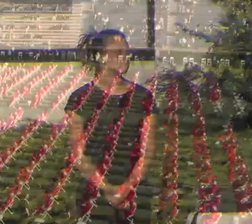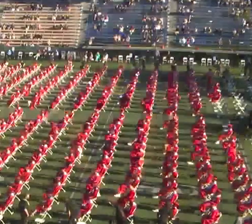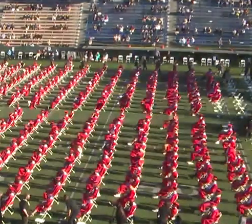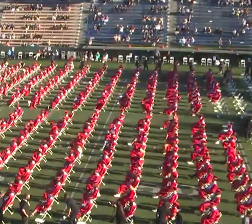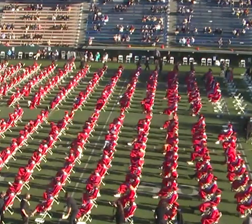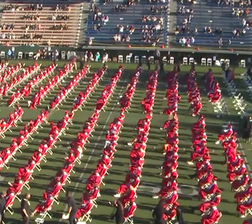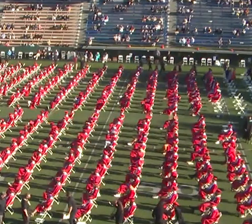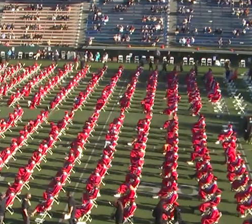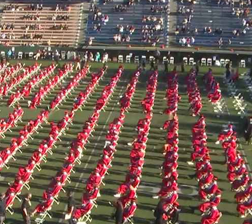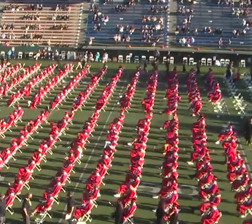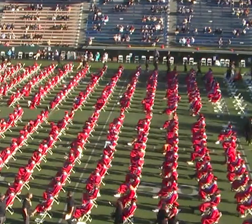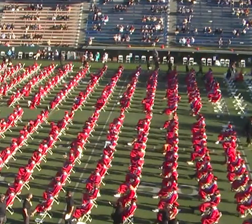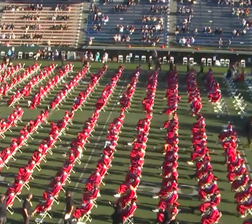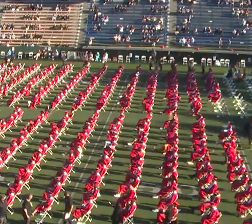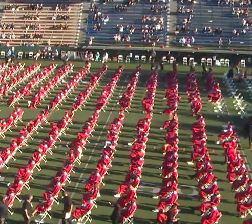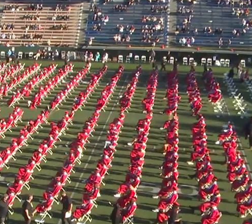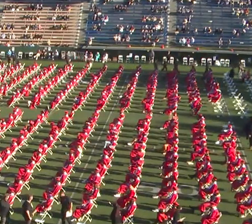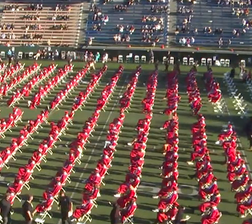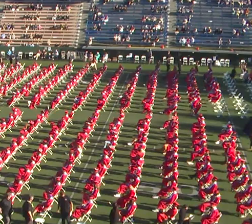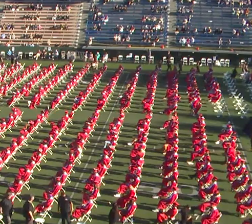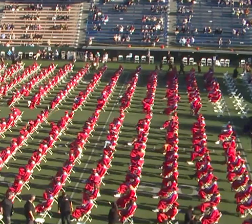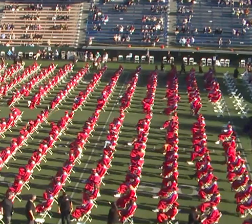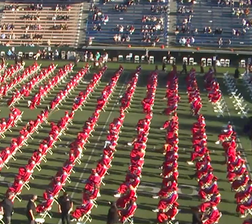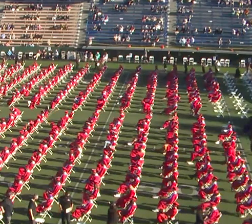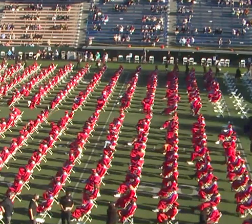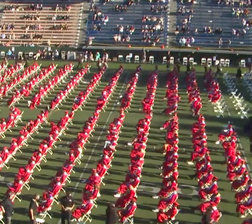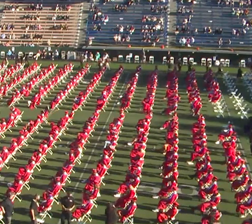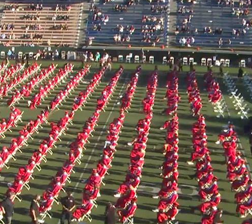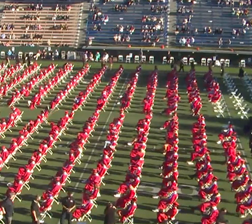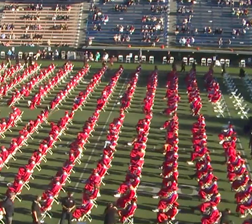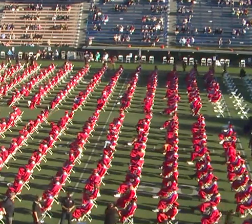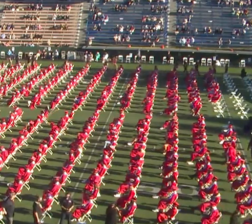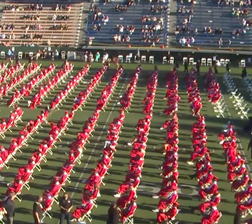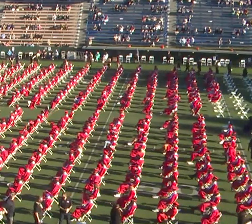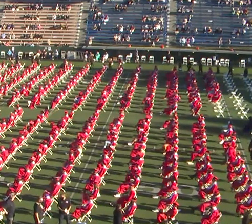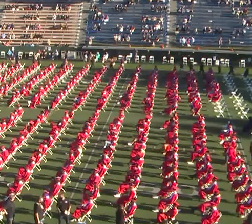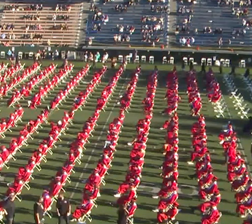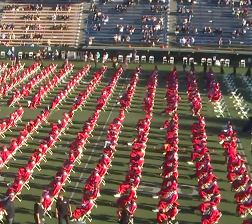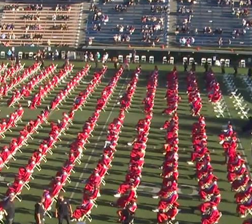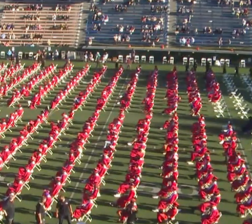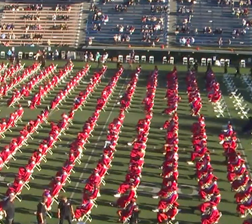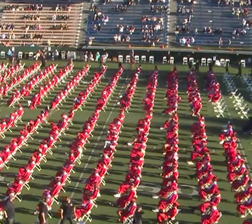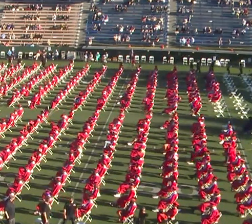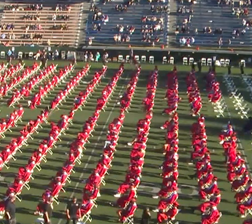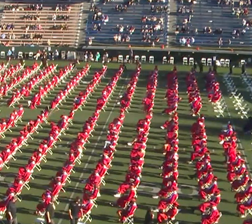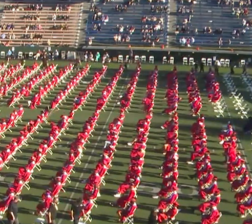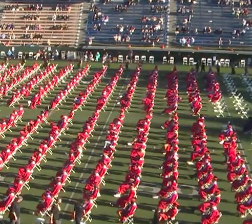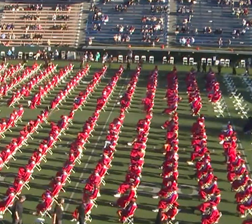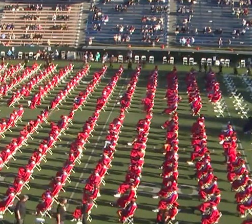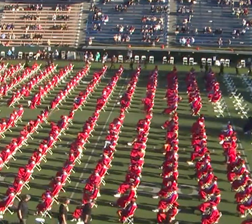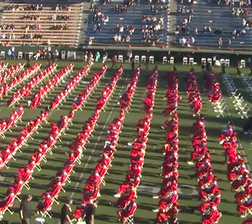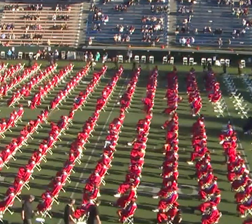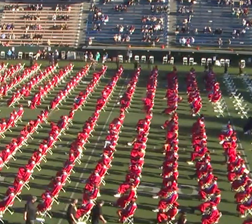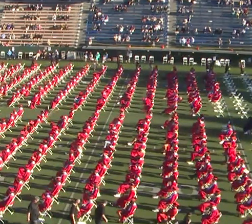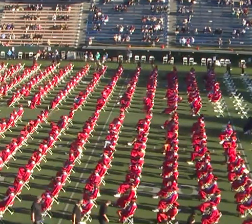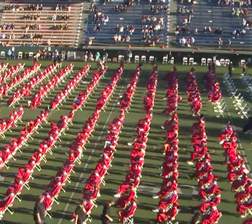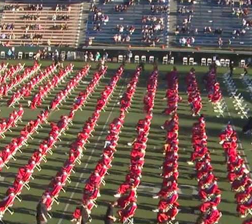Graduates our ceremony is nearing its completion. However before we finish we want to remind everyone how we will exit from the stadium.